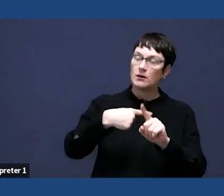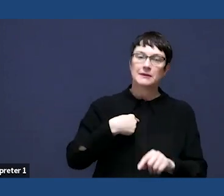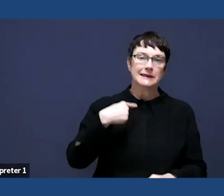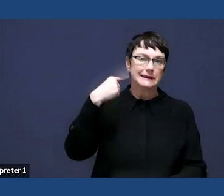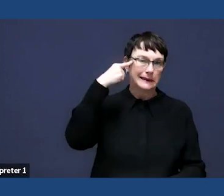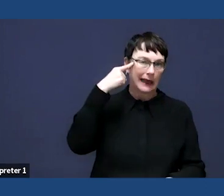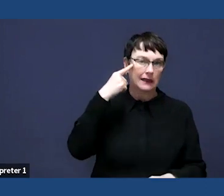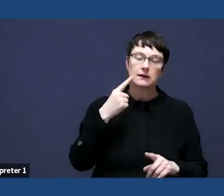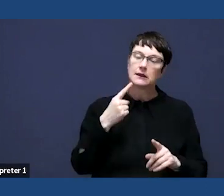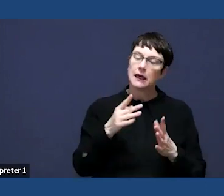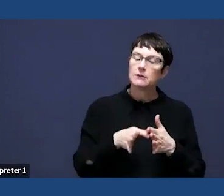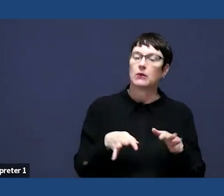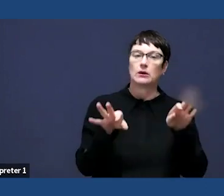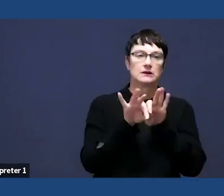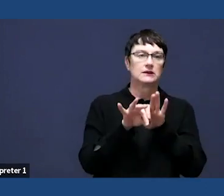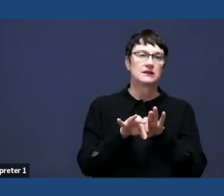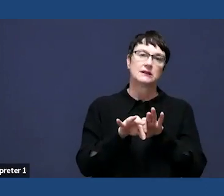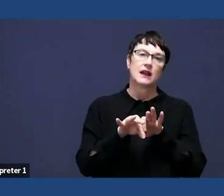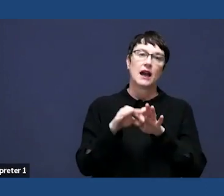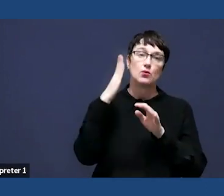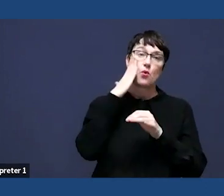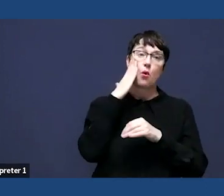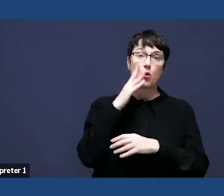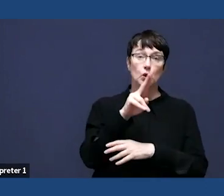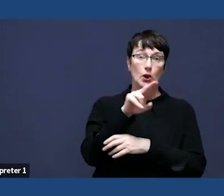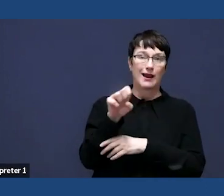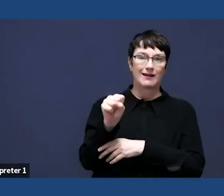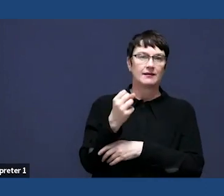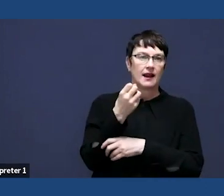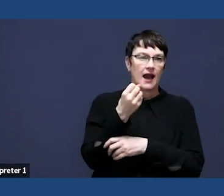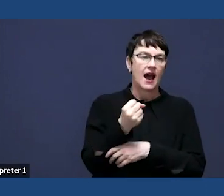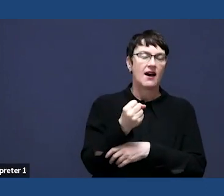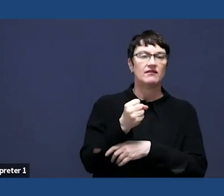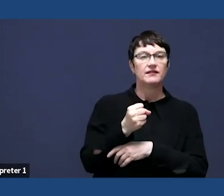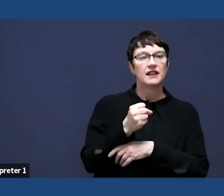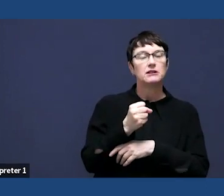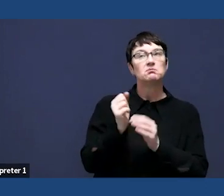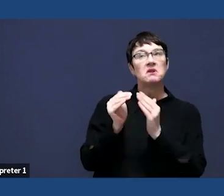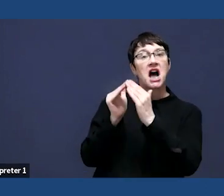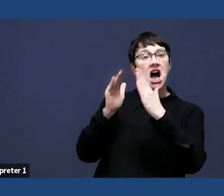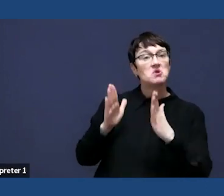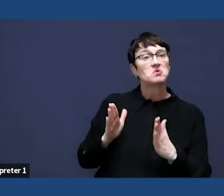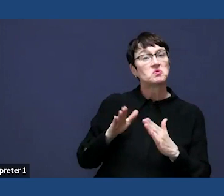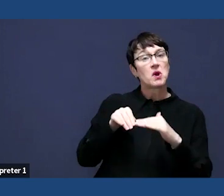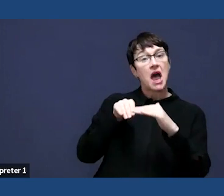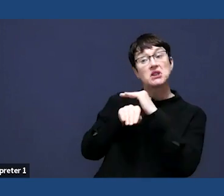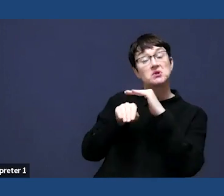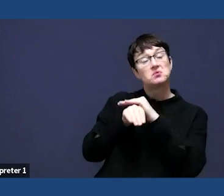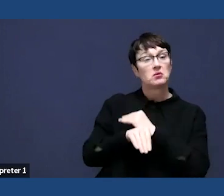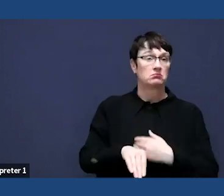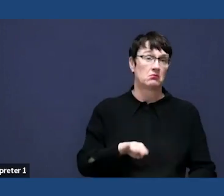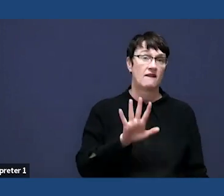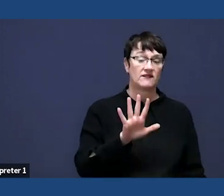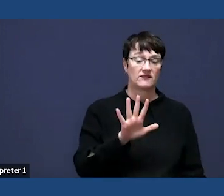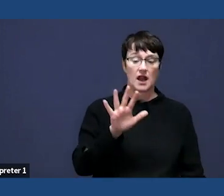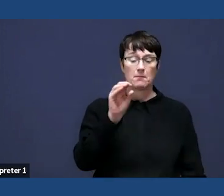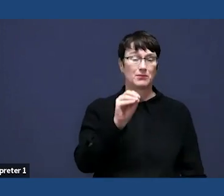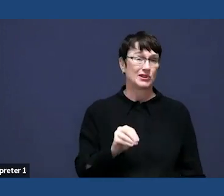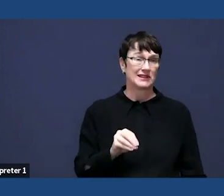It's about the home as the epicenter but the broader community as really the crux.